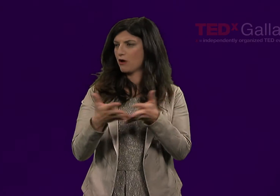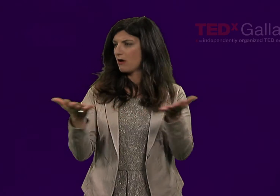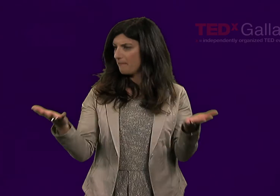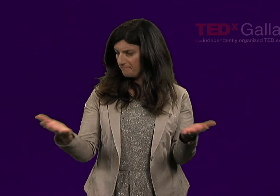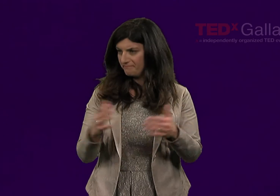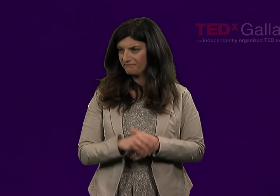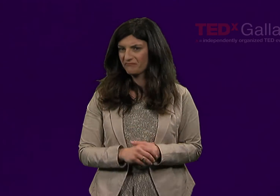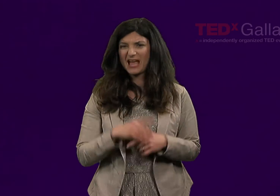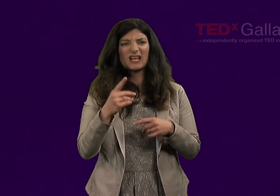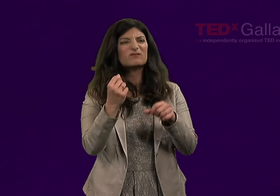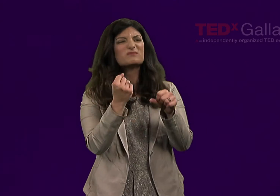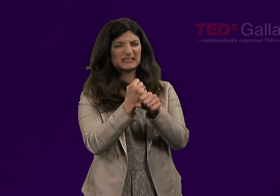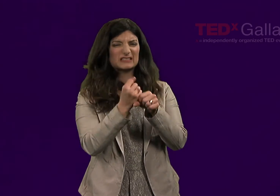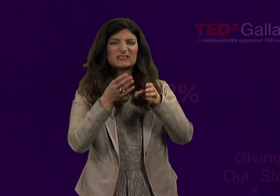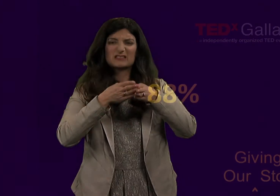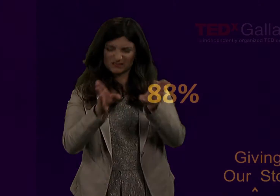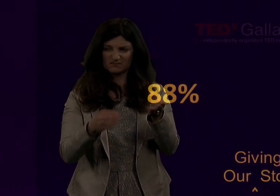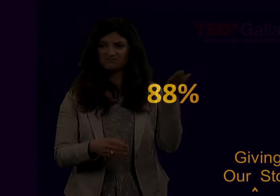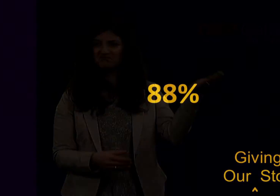There are some general statistics that we can refer to.